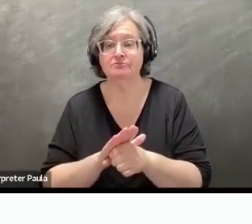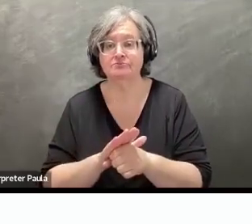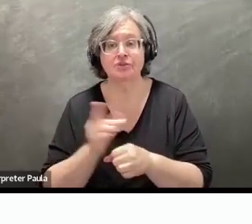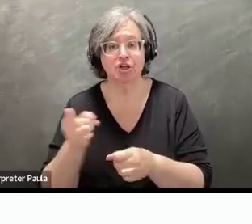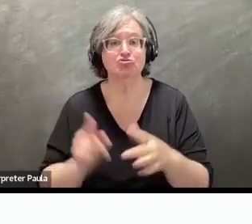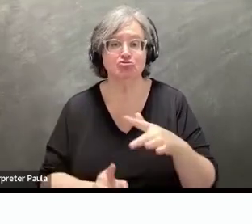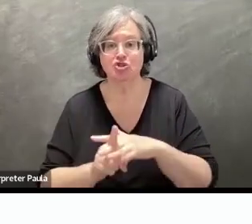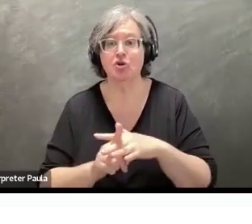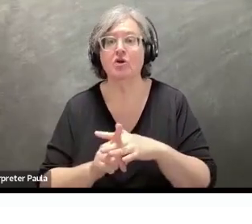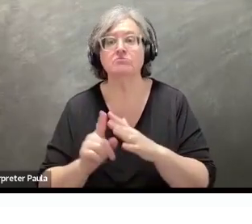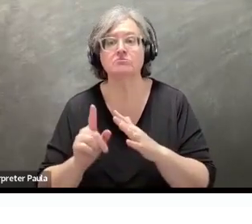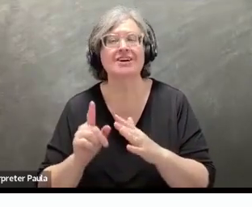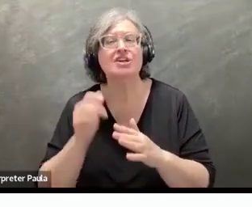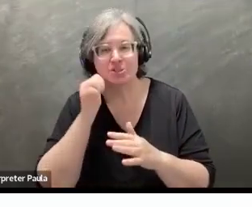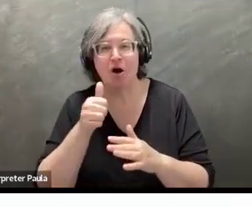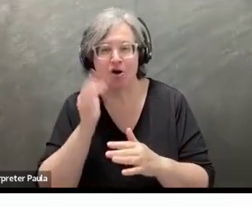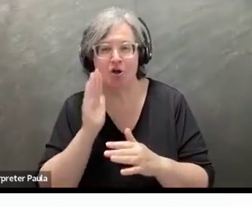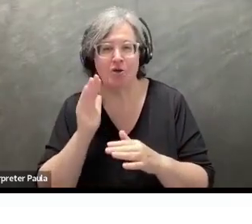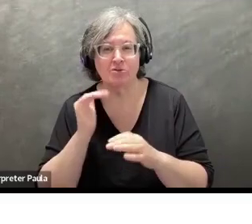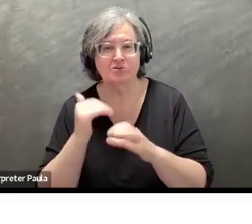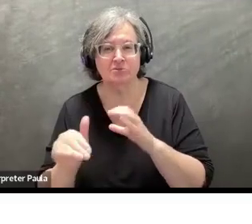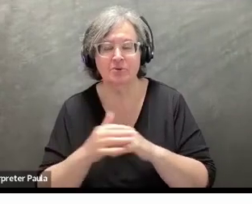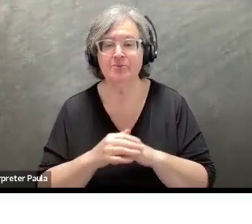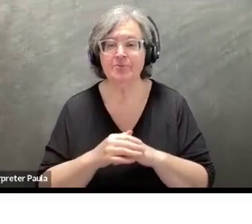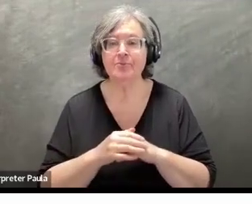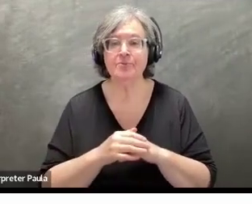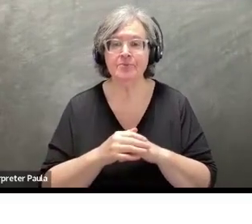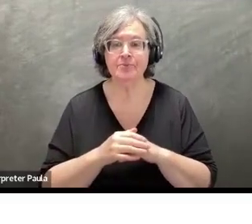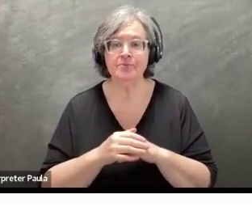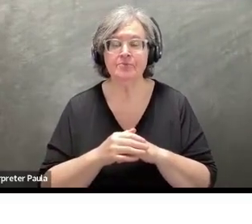day after the webinar, you'll also receive a link to the